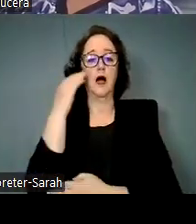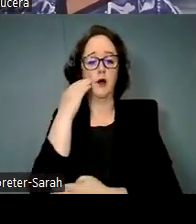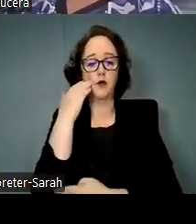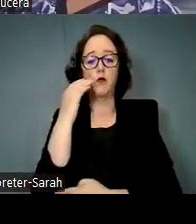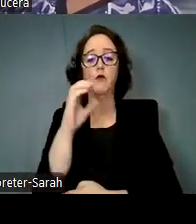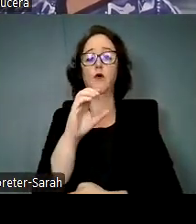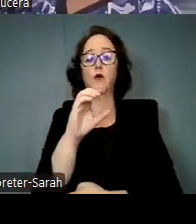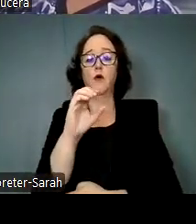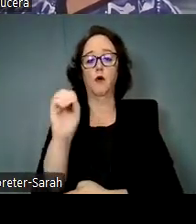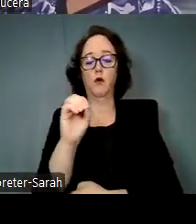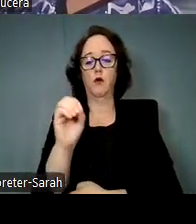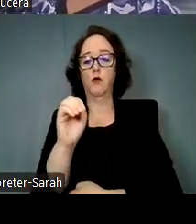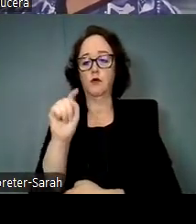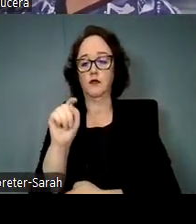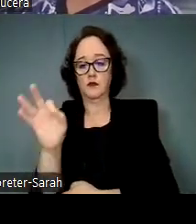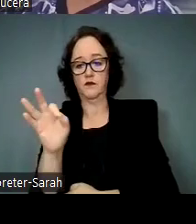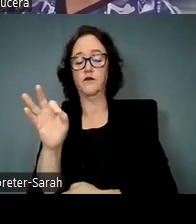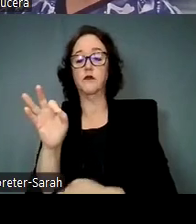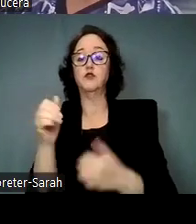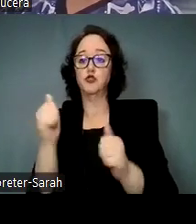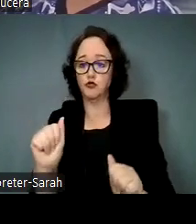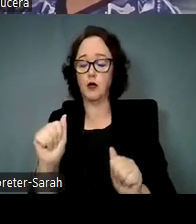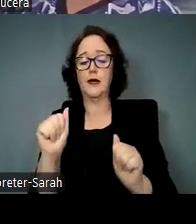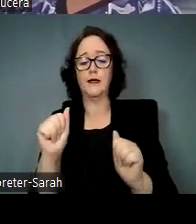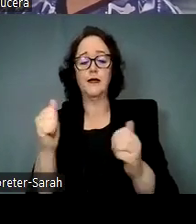encourage people and teach people how to comment on their